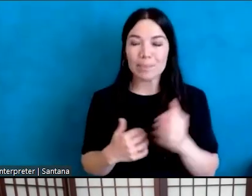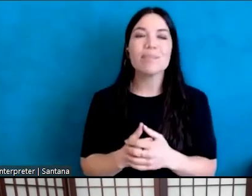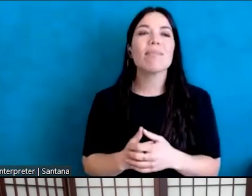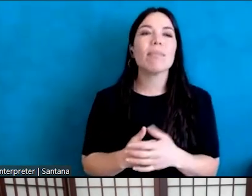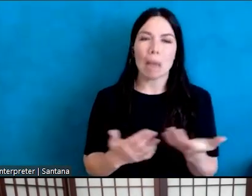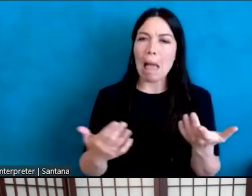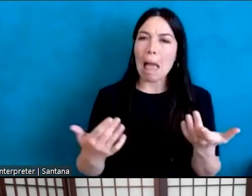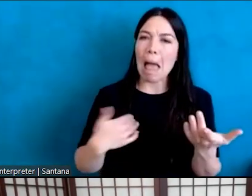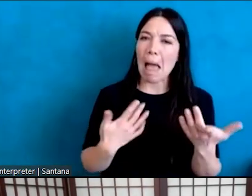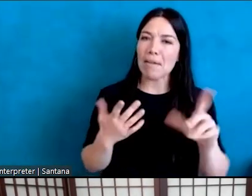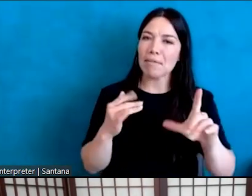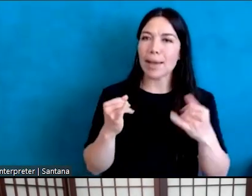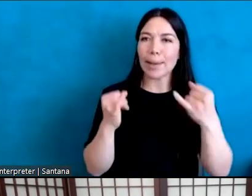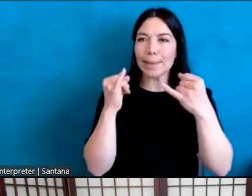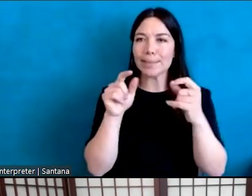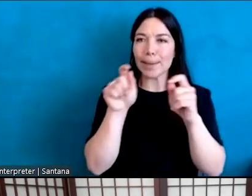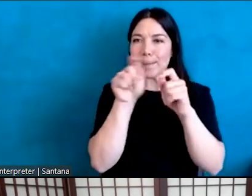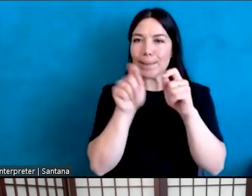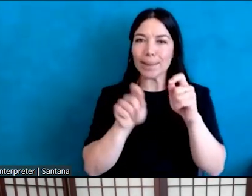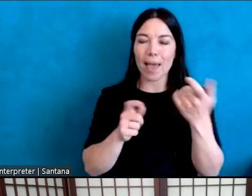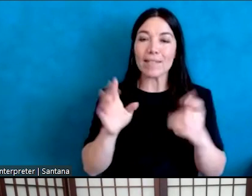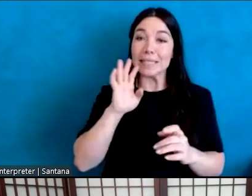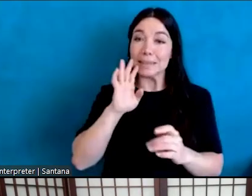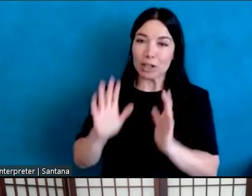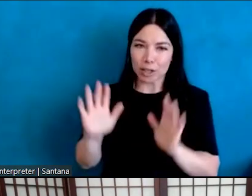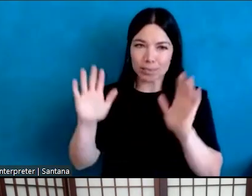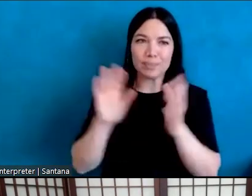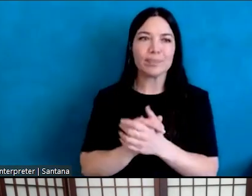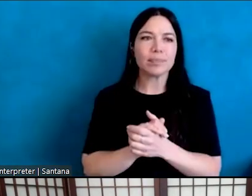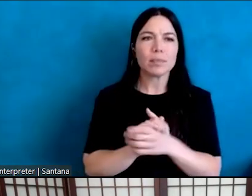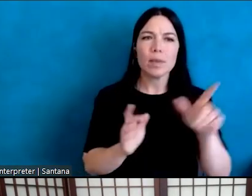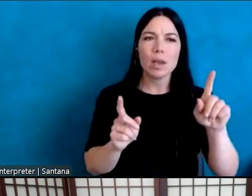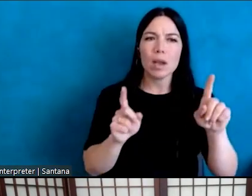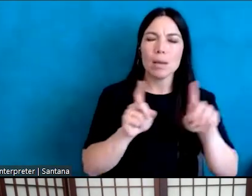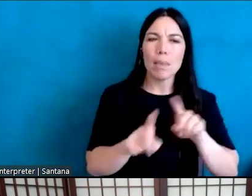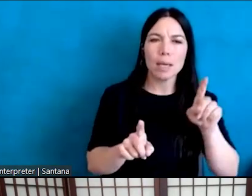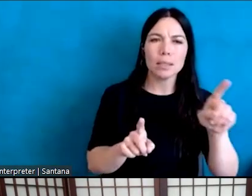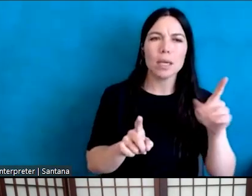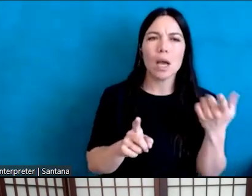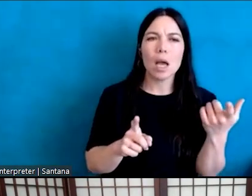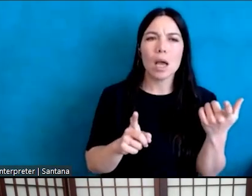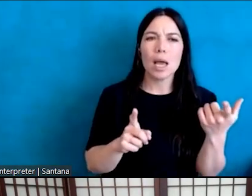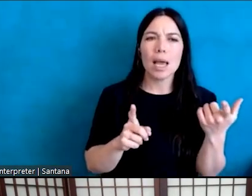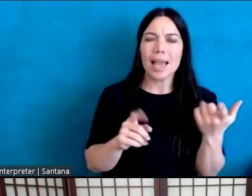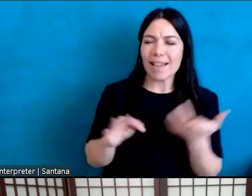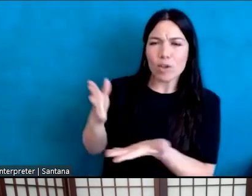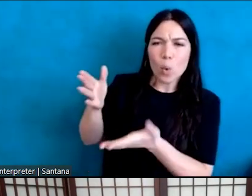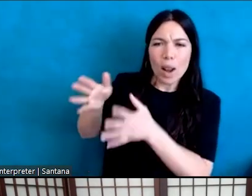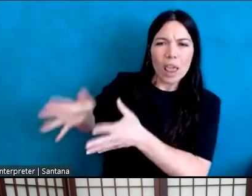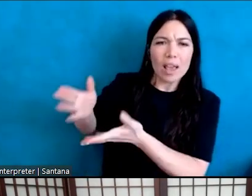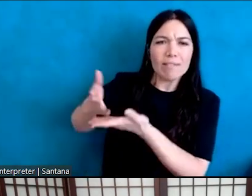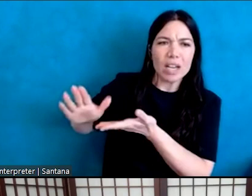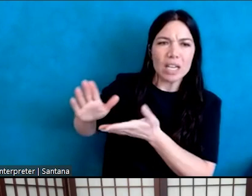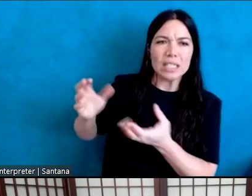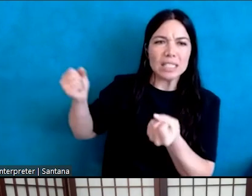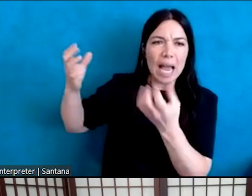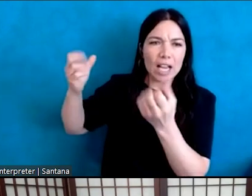And I ask, you know, beyond leaving out signers, what else is problematic about speaker or native speaker as an undefined, unmarked category?